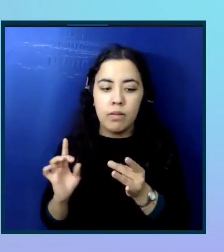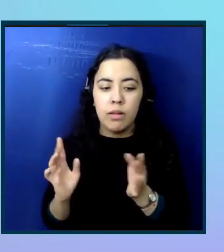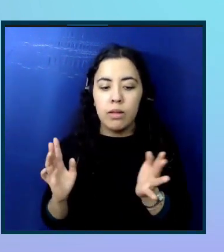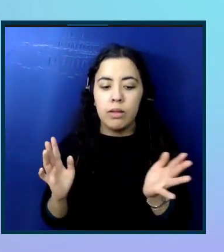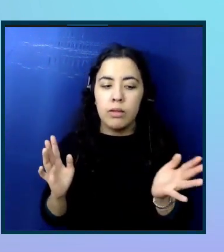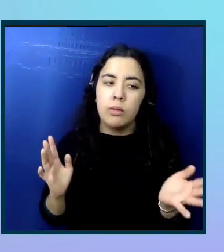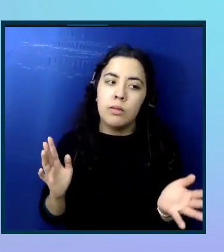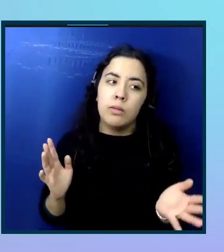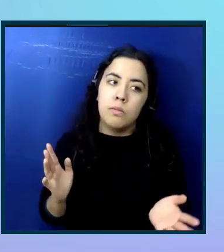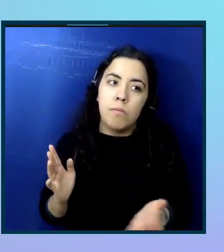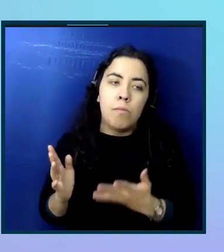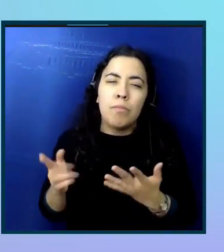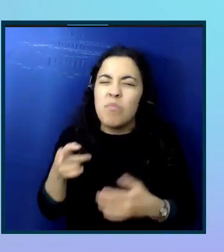that blue color was too bright.